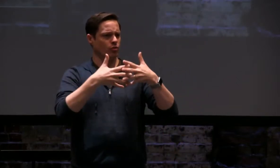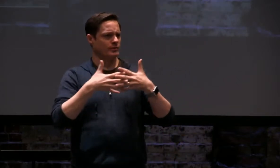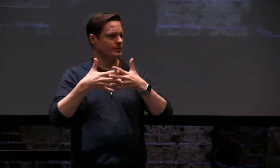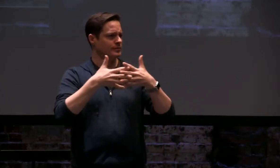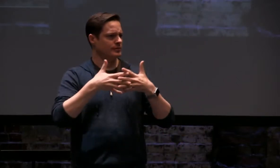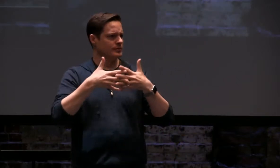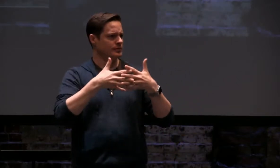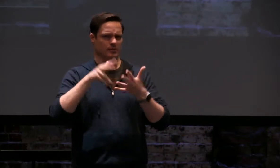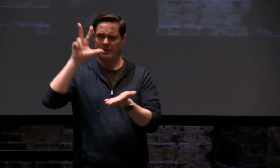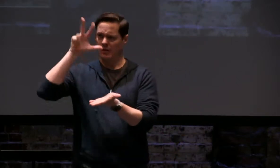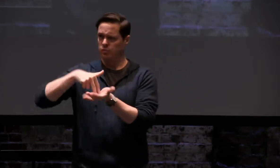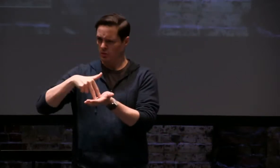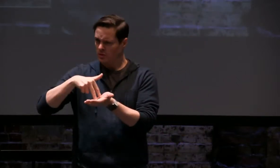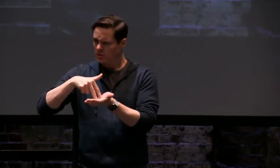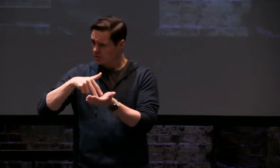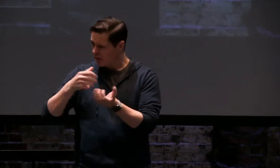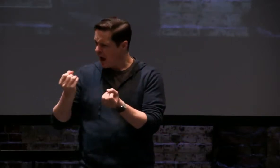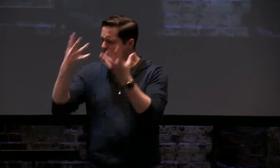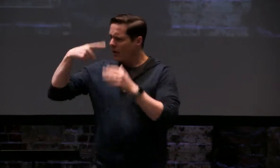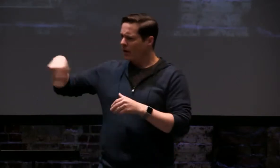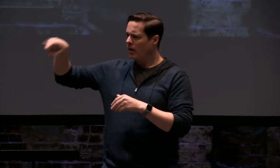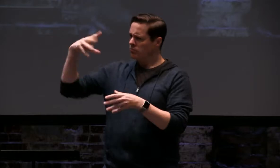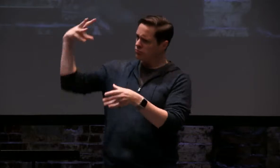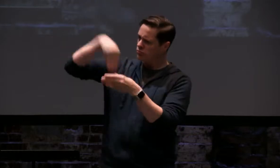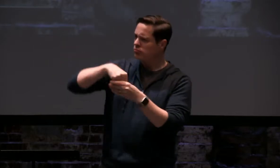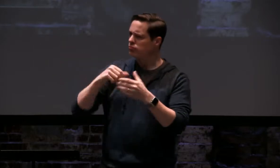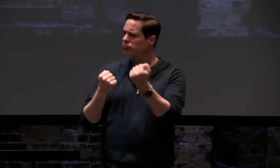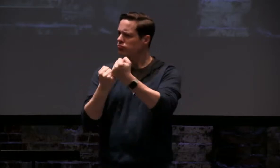but we believe there are approximately 3000 businesses.